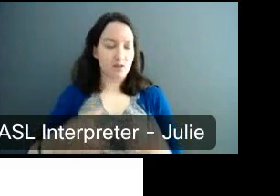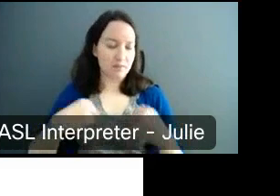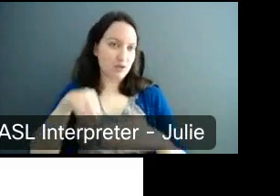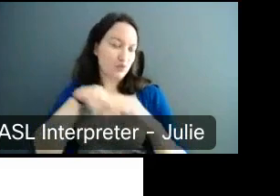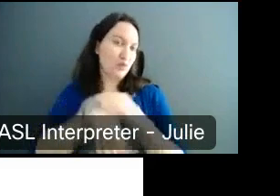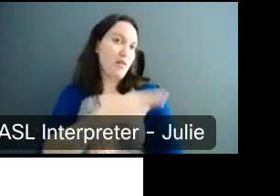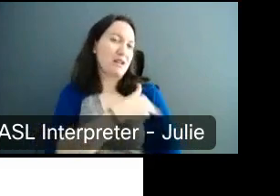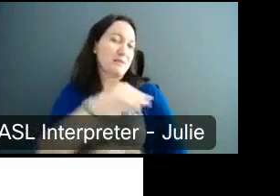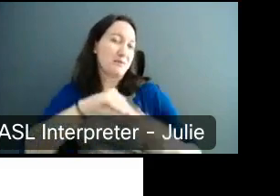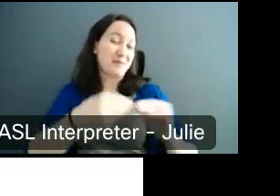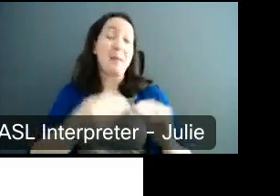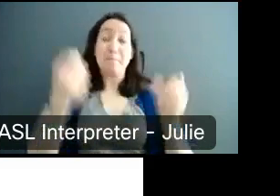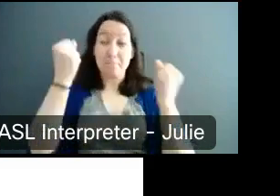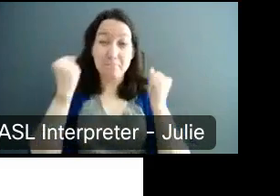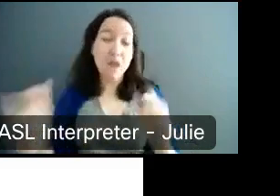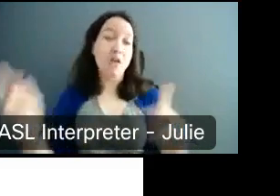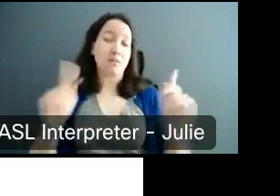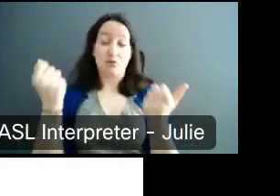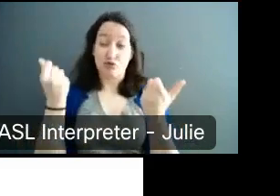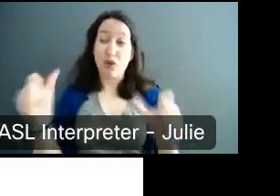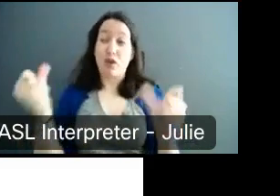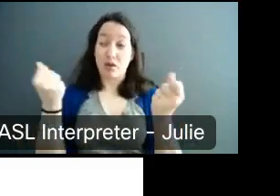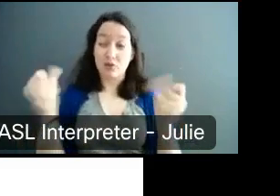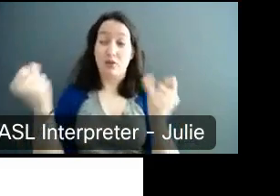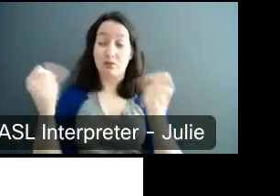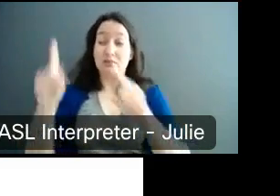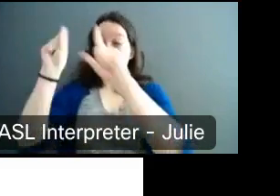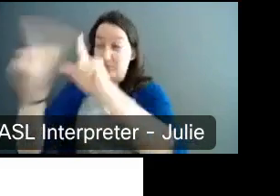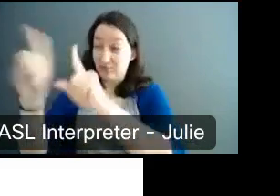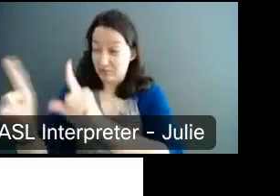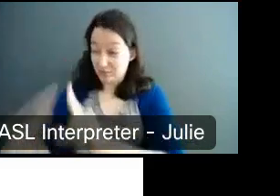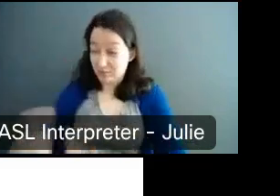I mean, multiple people have tried a variety of different interventions.